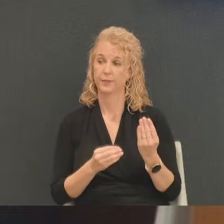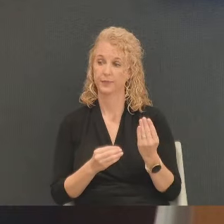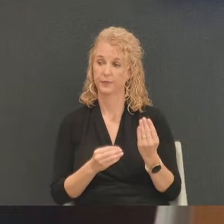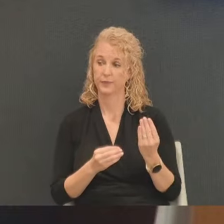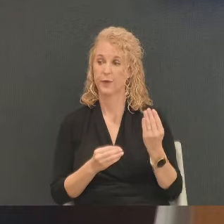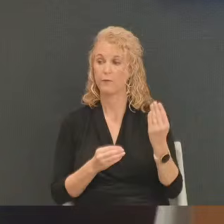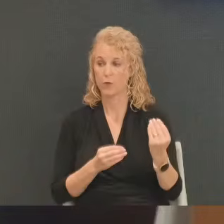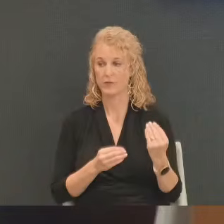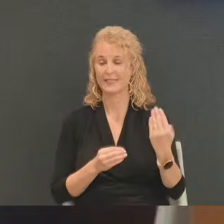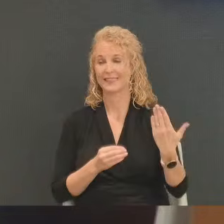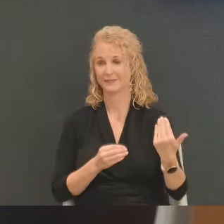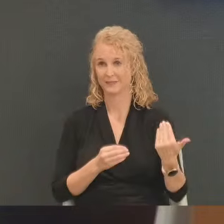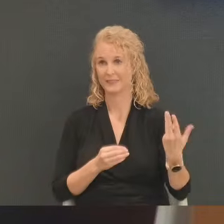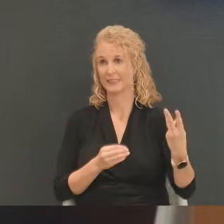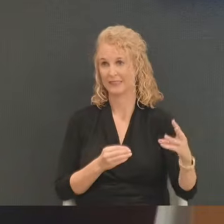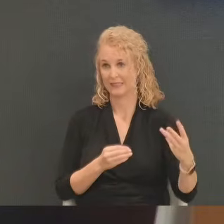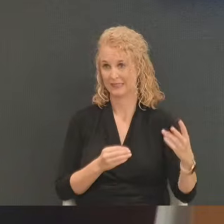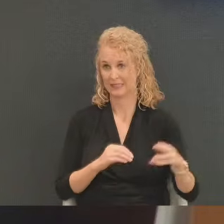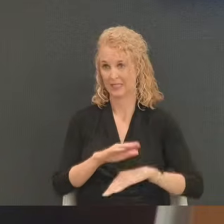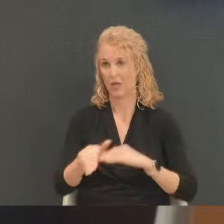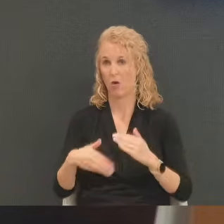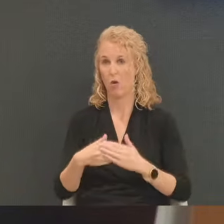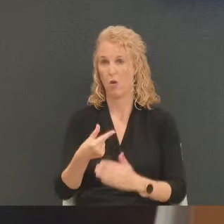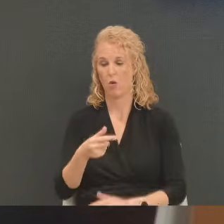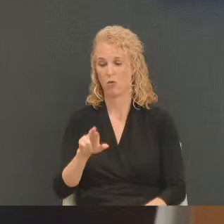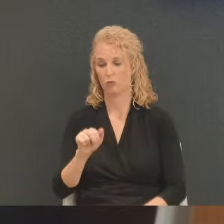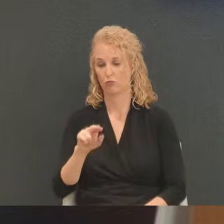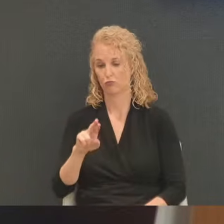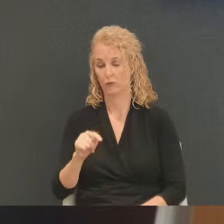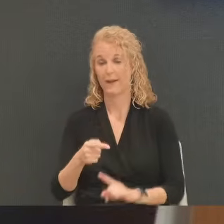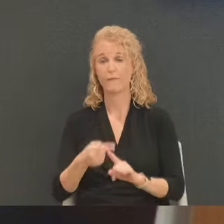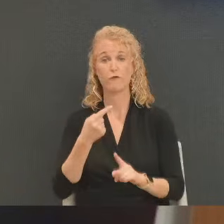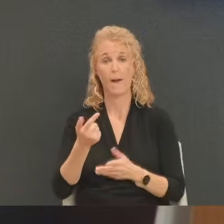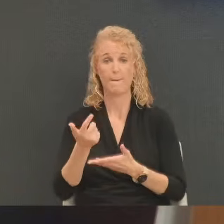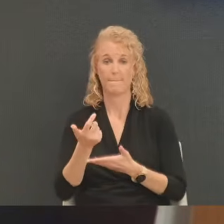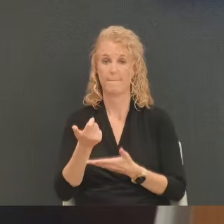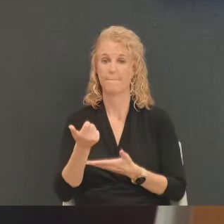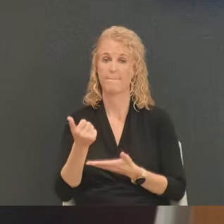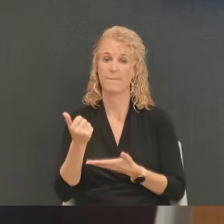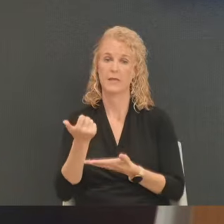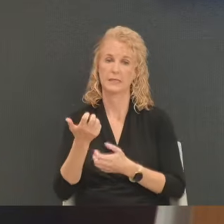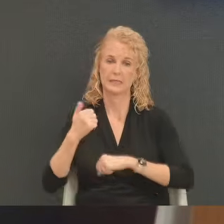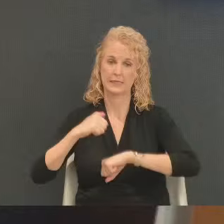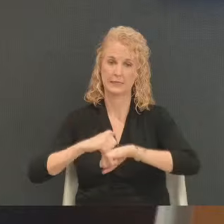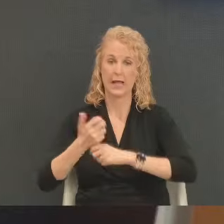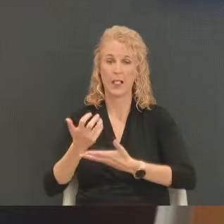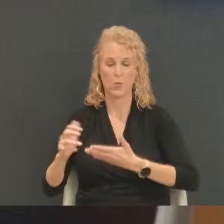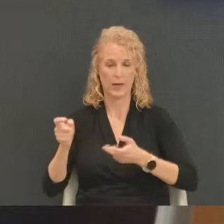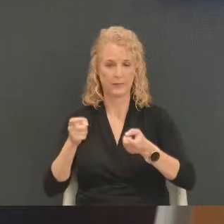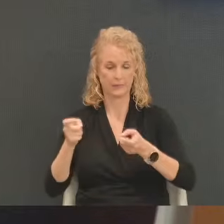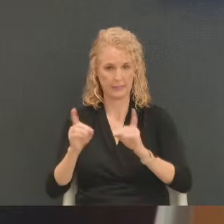15 and 16 are actually grant agreements through the solid waste management district. the first is